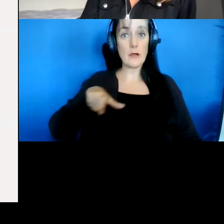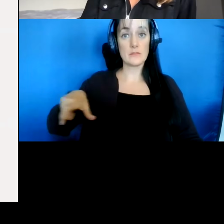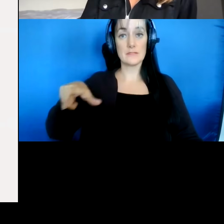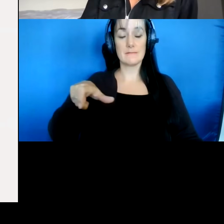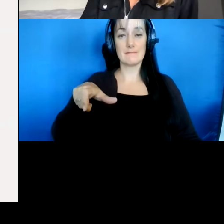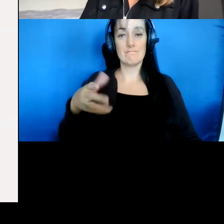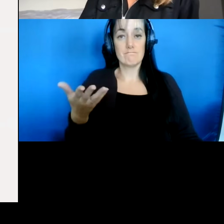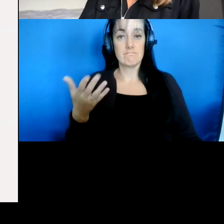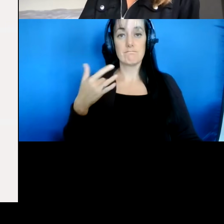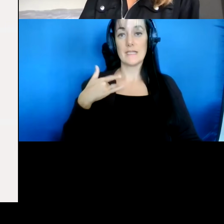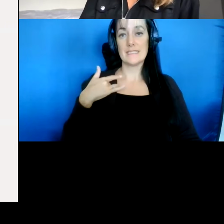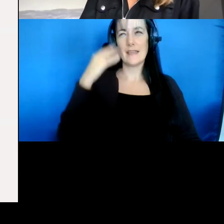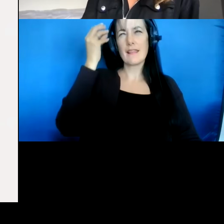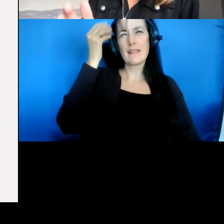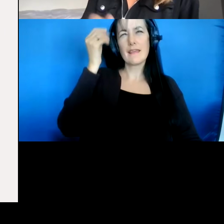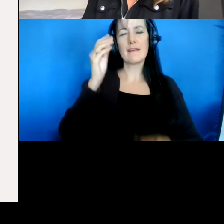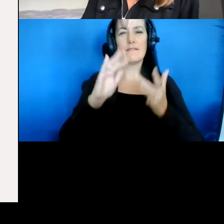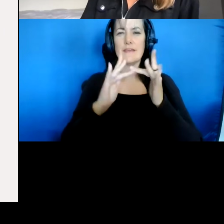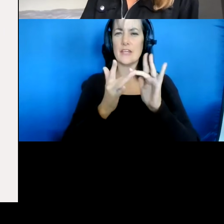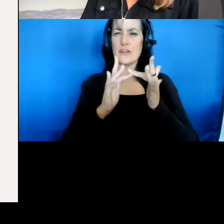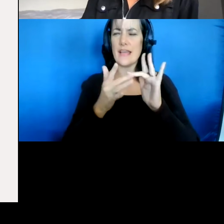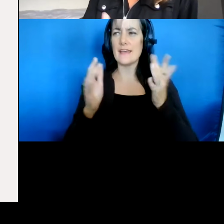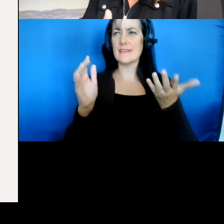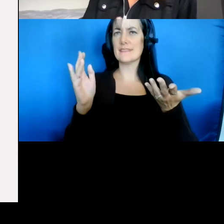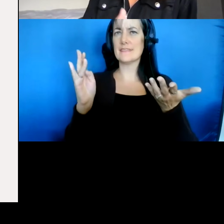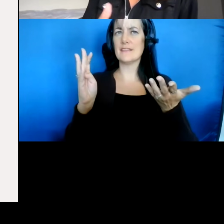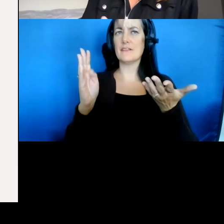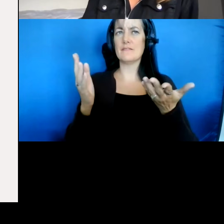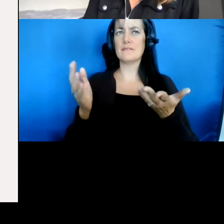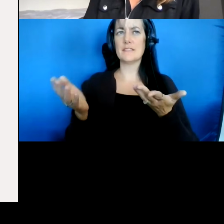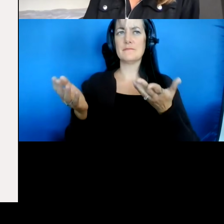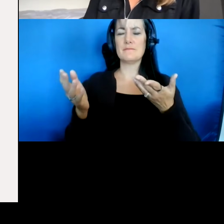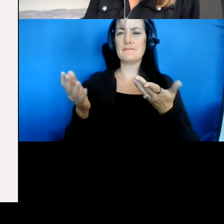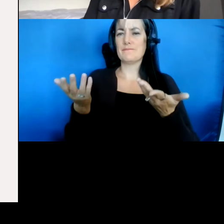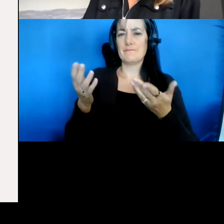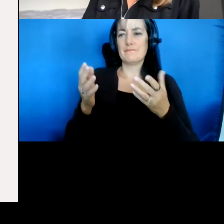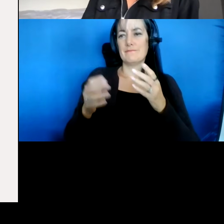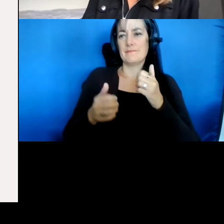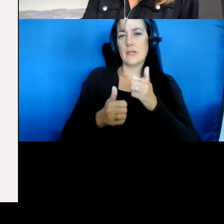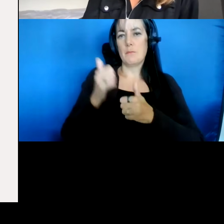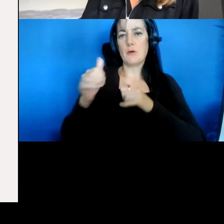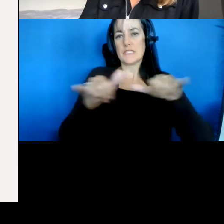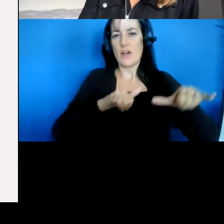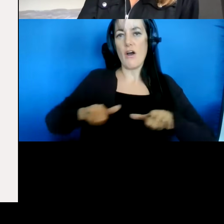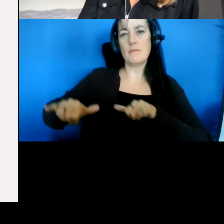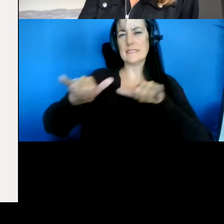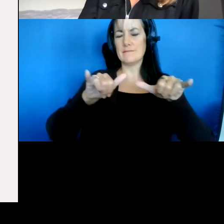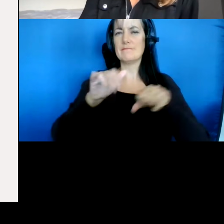think of the web as being, mouse friendly, it is the default experience if you will.